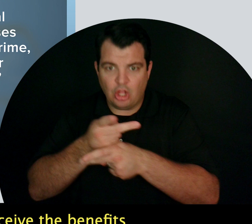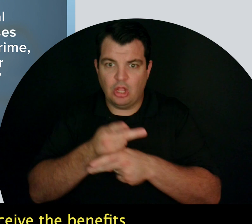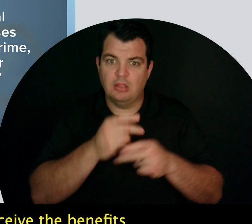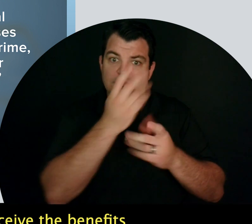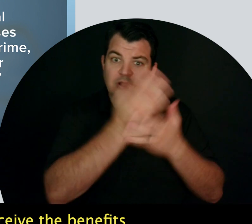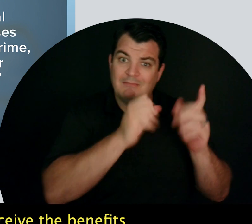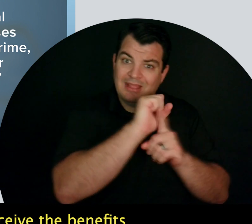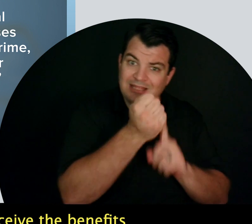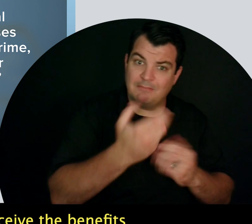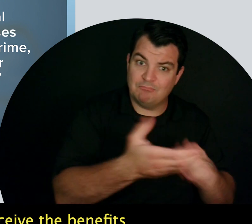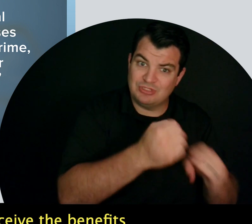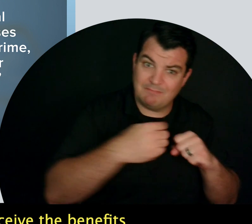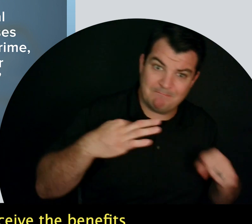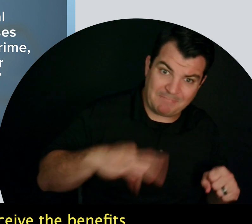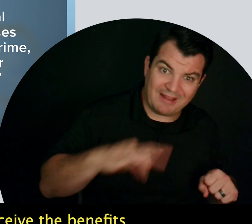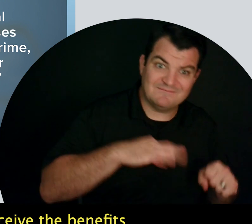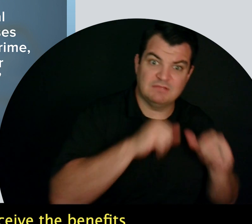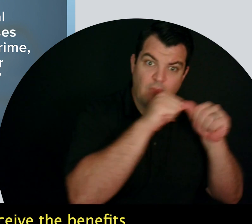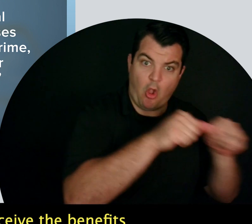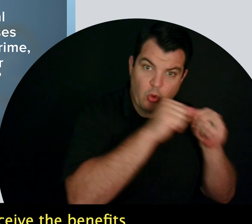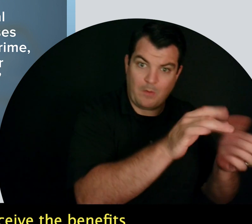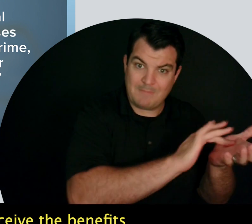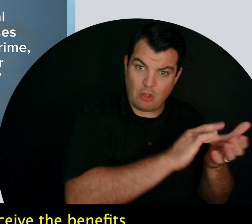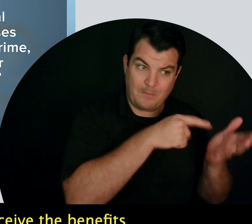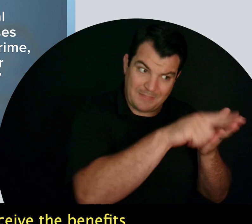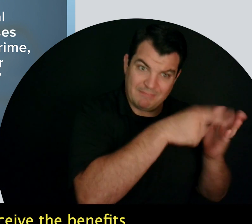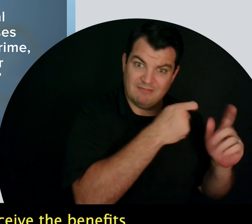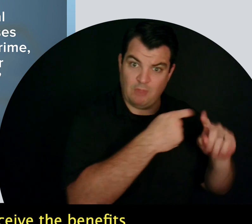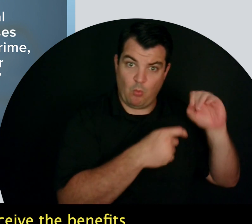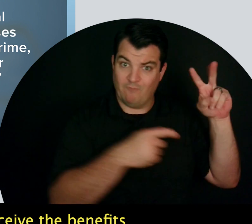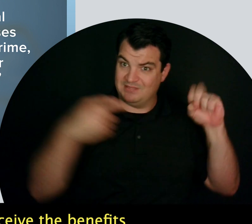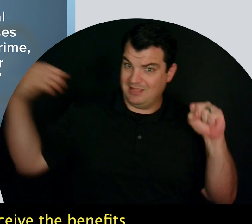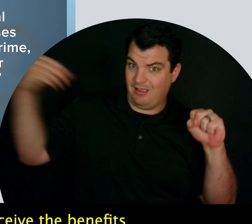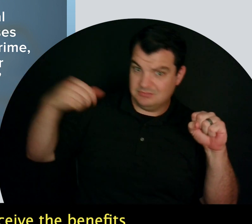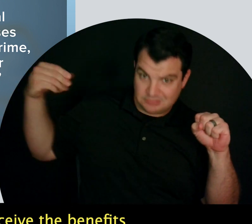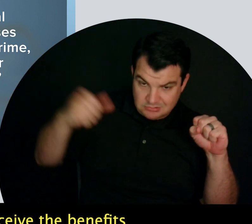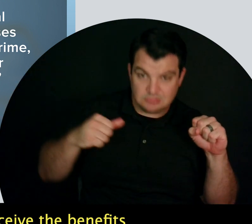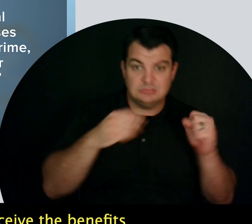In such cases, victims may receive the benefits of ongoing medical payments from OVS.